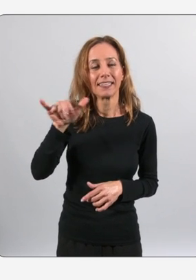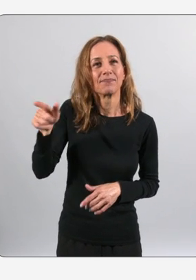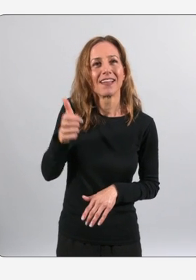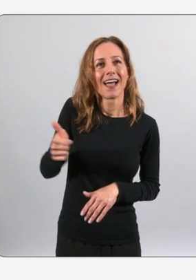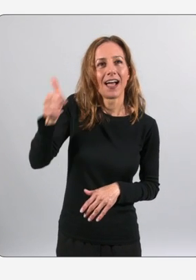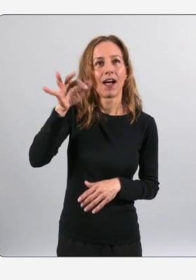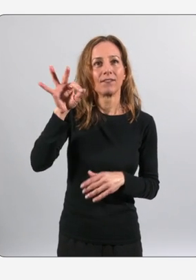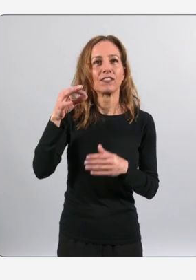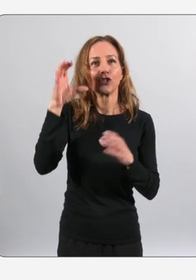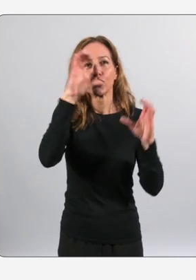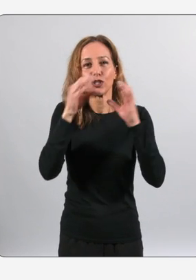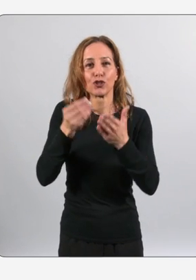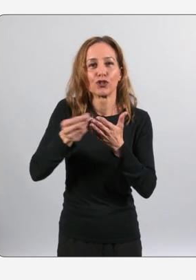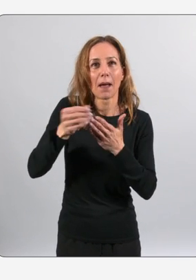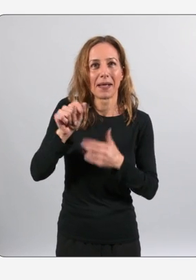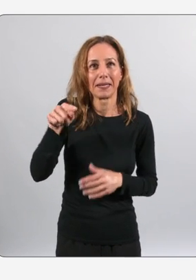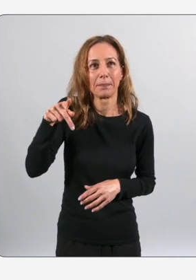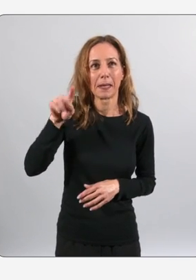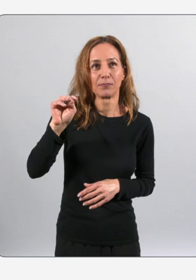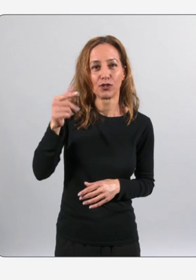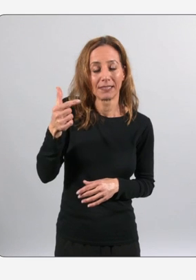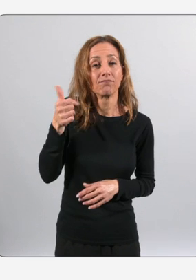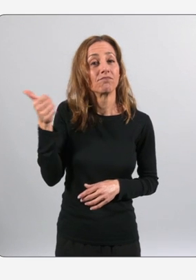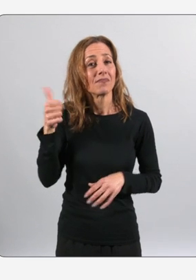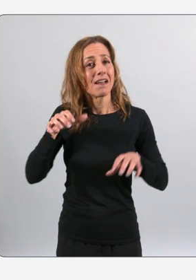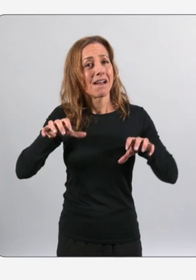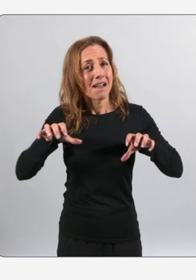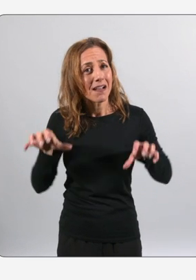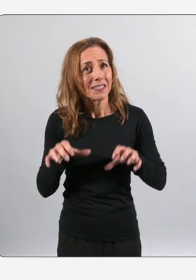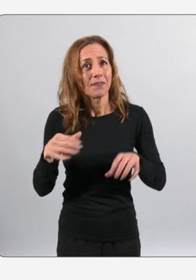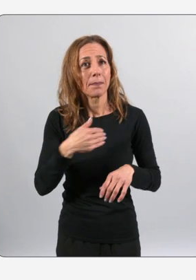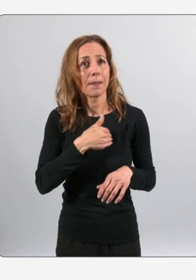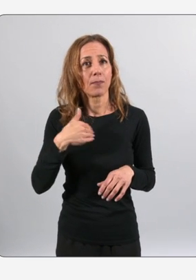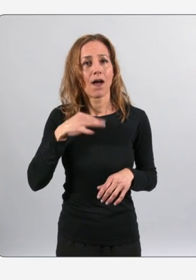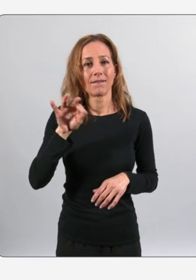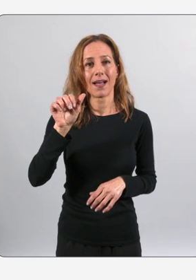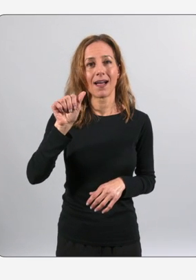which is a performance marketing company, and an active member of ANA's ethics Policy